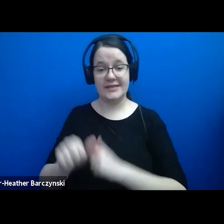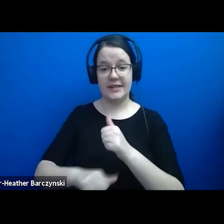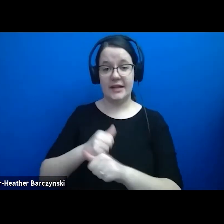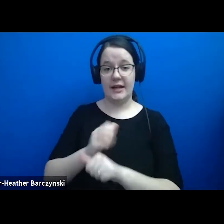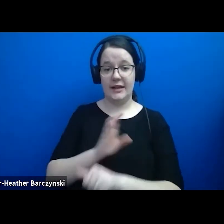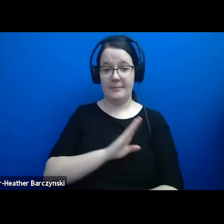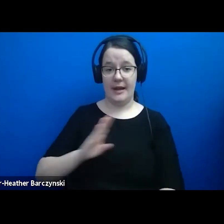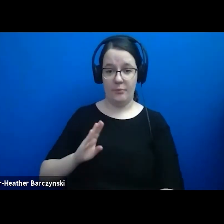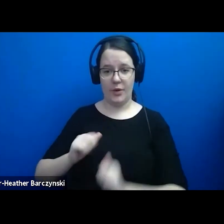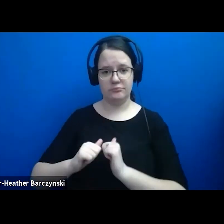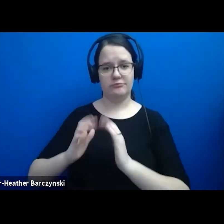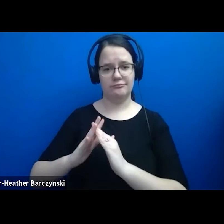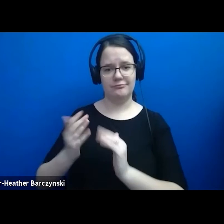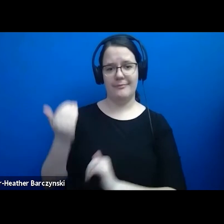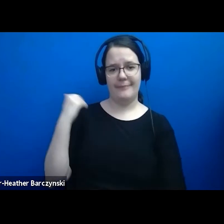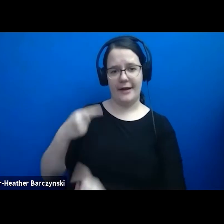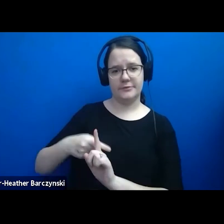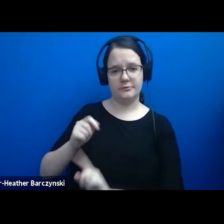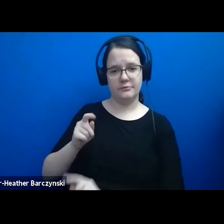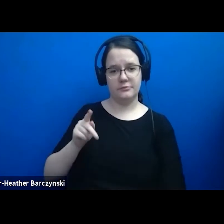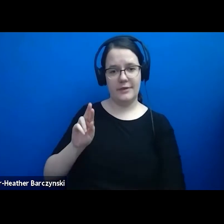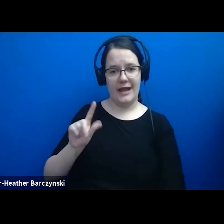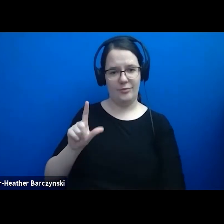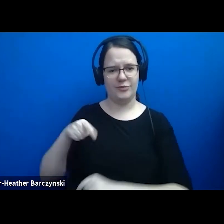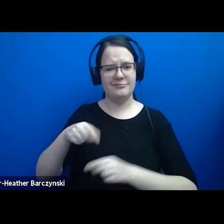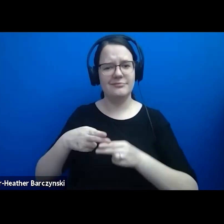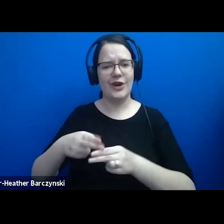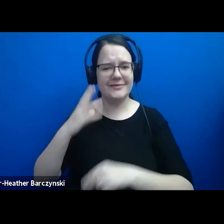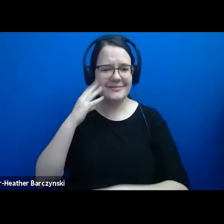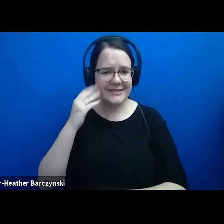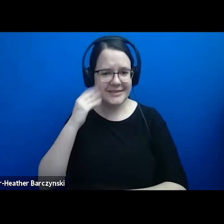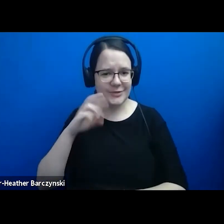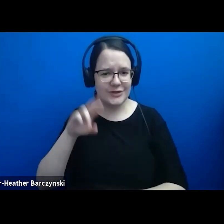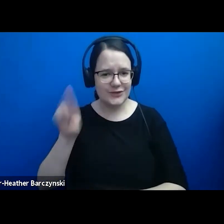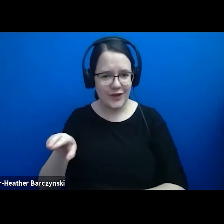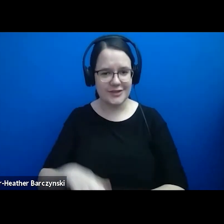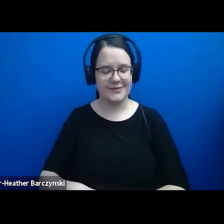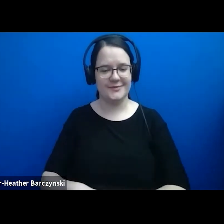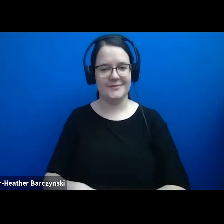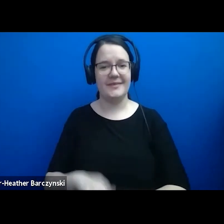april called experience rochester which exemplifies the university's commitment